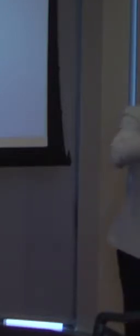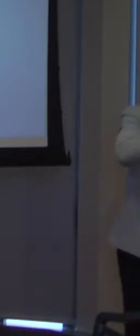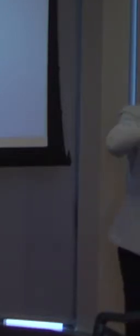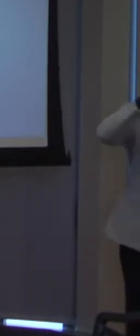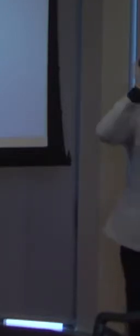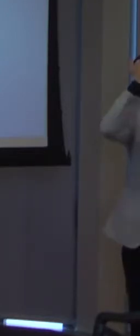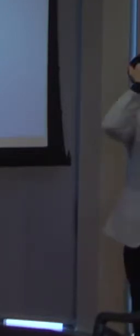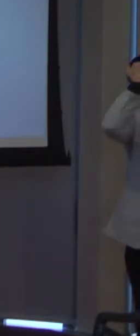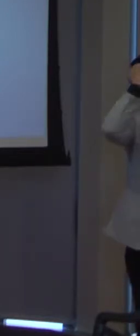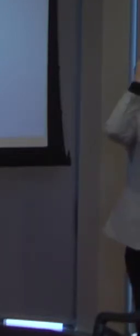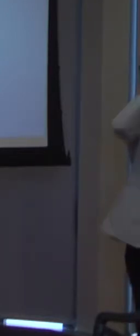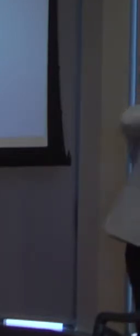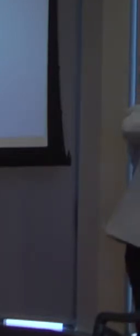The special education community,